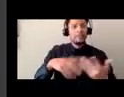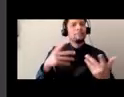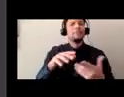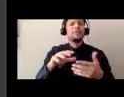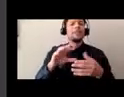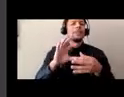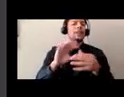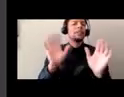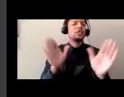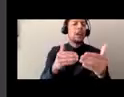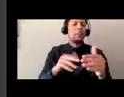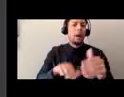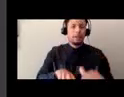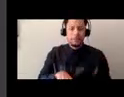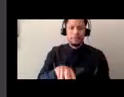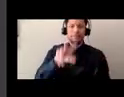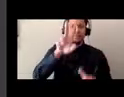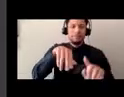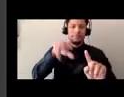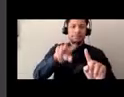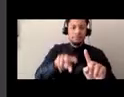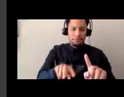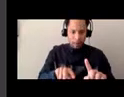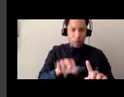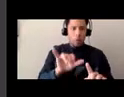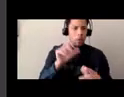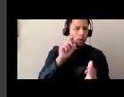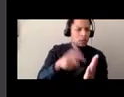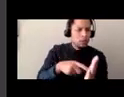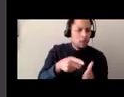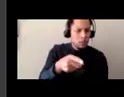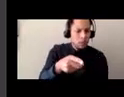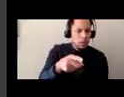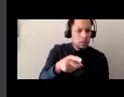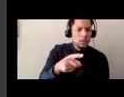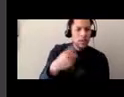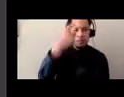I see brain injury coalition, but I'm not seeing them on as a link.